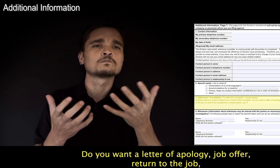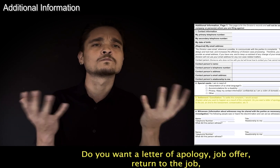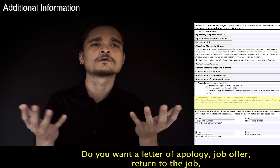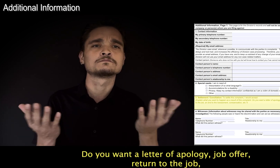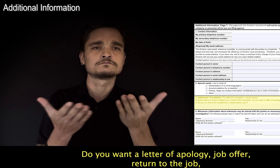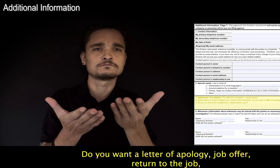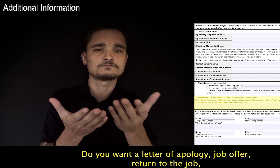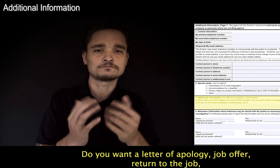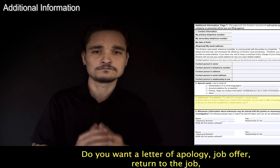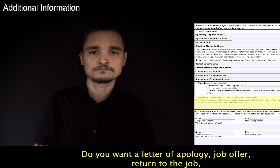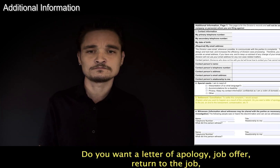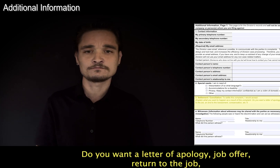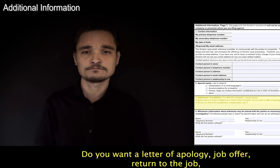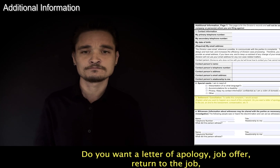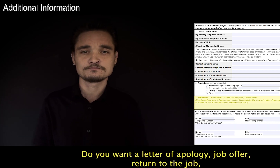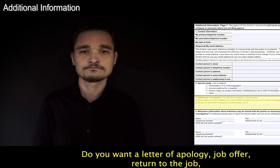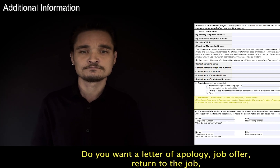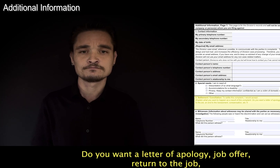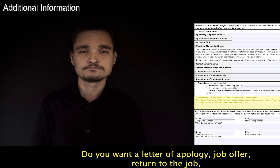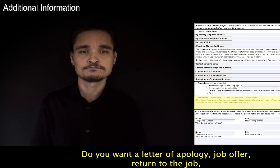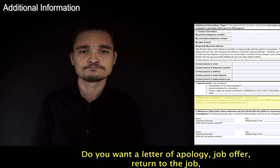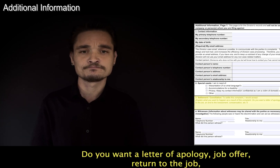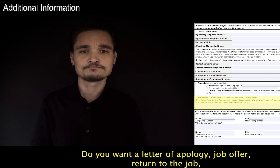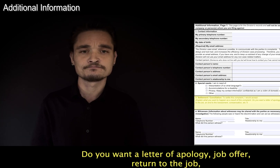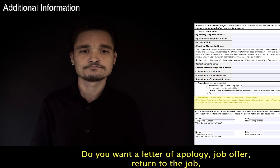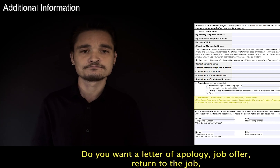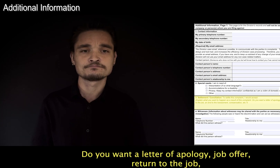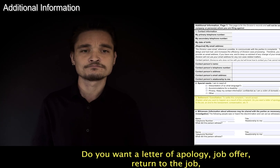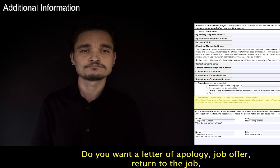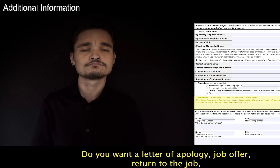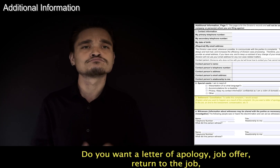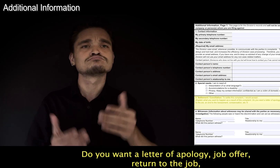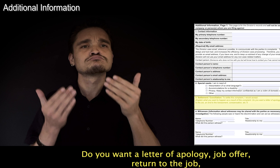Do you want a letter of apology, job offer, return to the job,